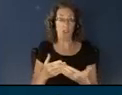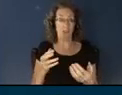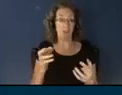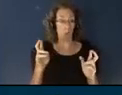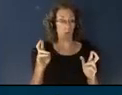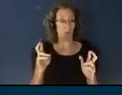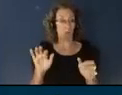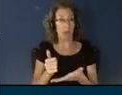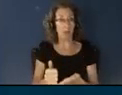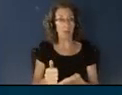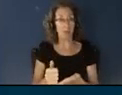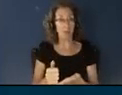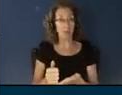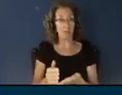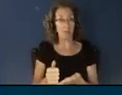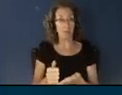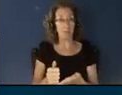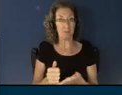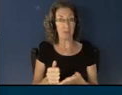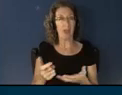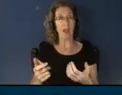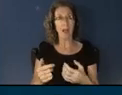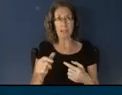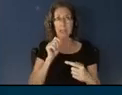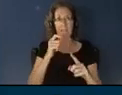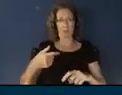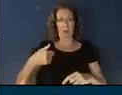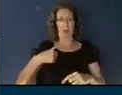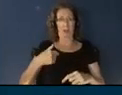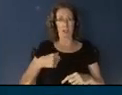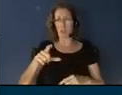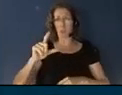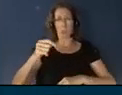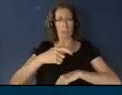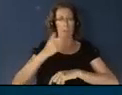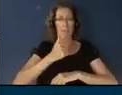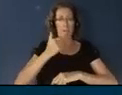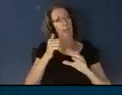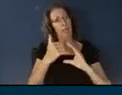that helps folks think that we're not emailing you 20 times a day, please let us know if you